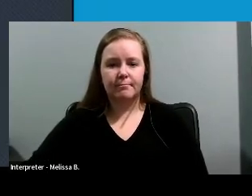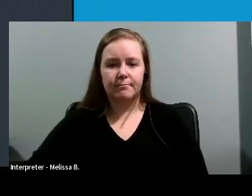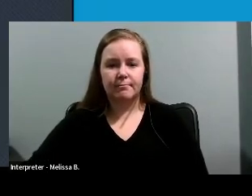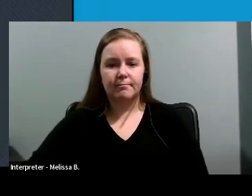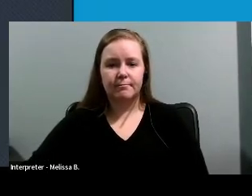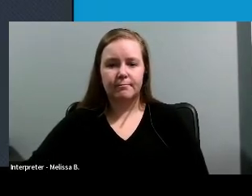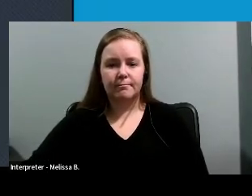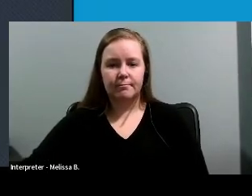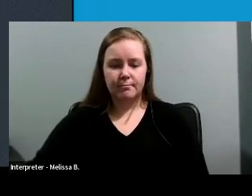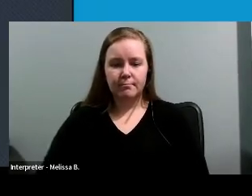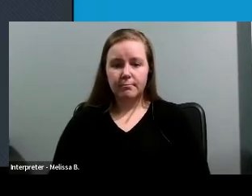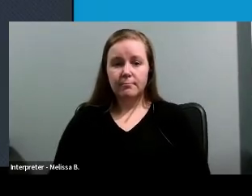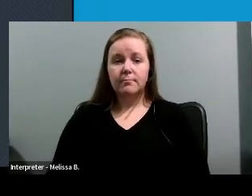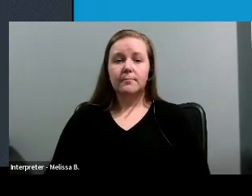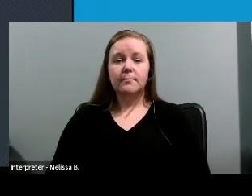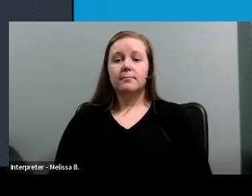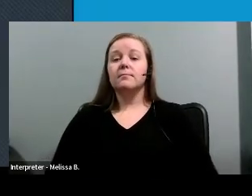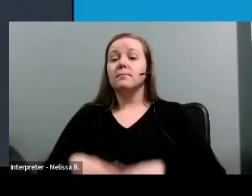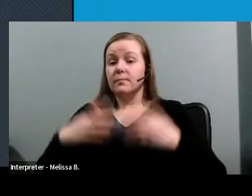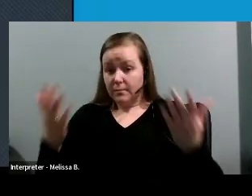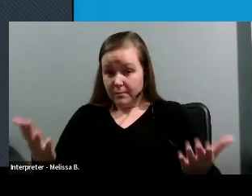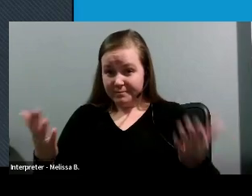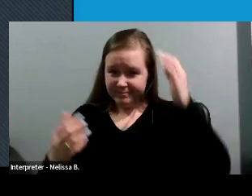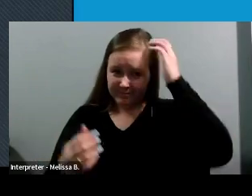Melissa Wong (she/her), SPT: There we go. Shannon Spencer (she/her): What's on the next slide.